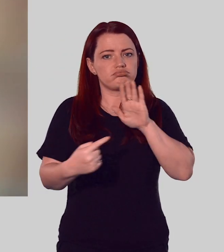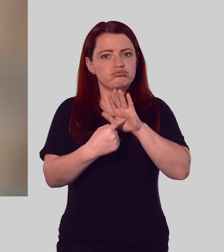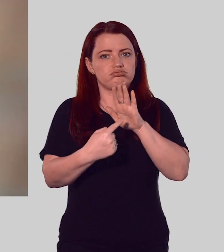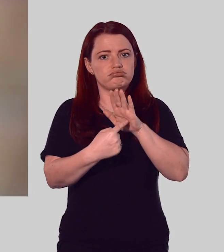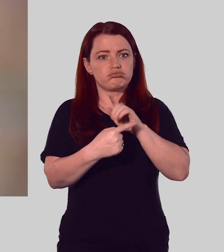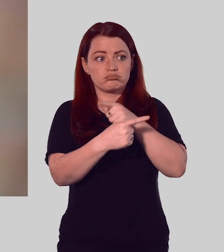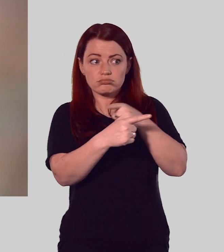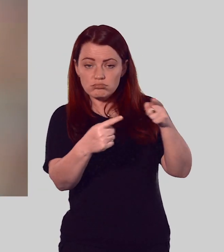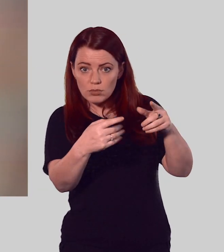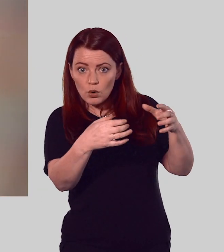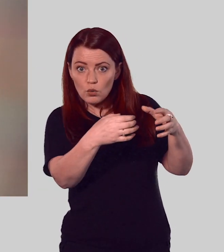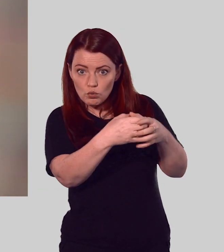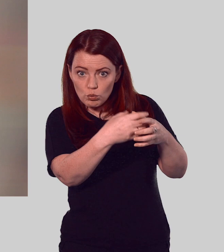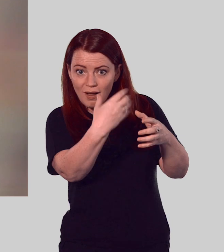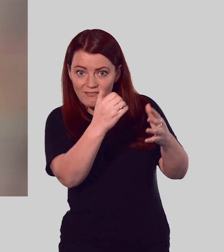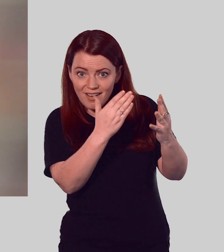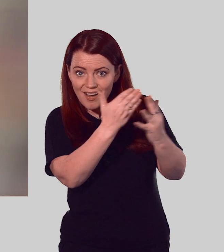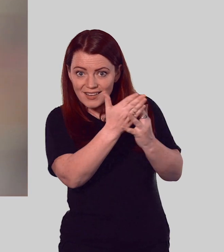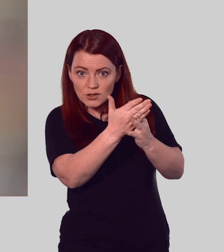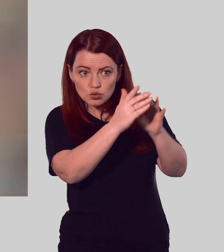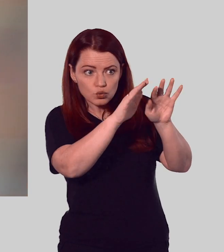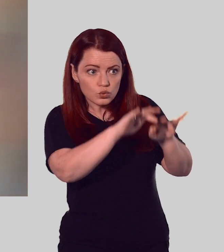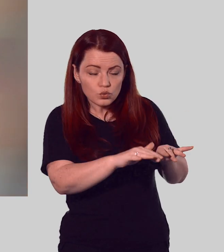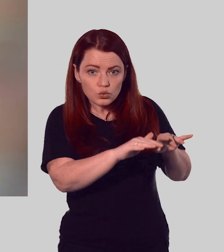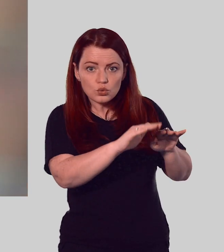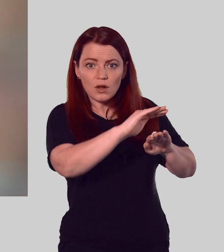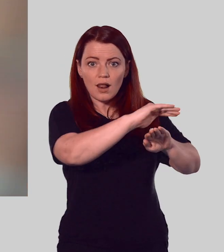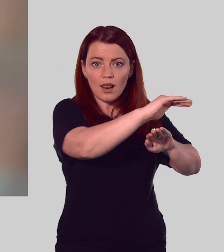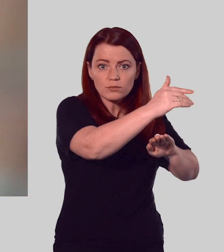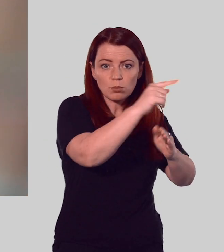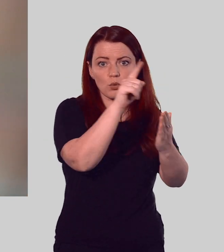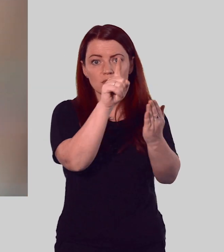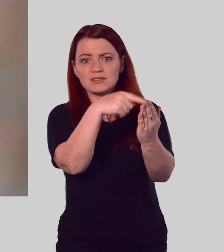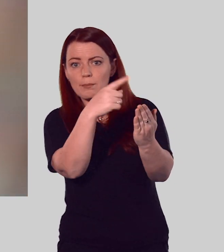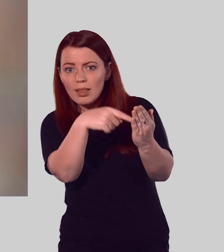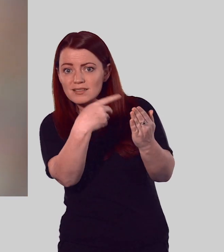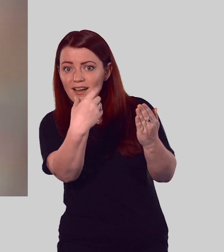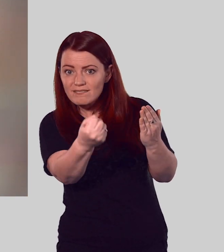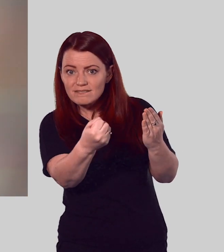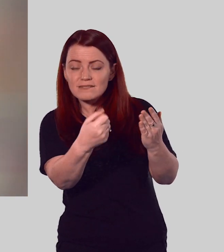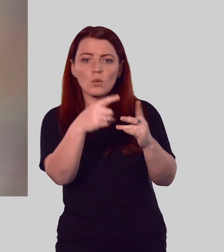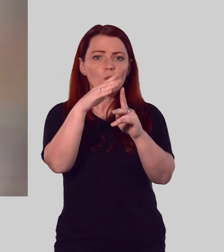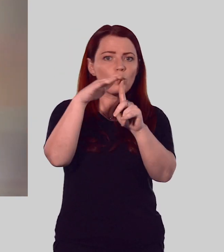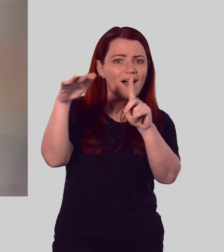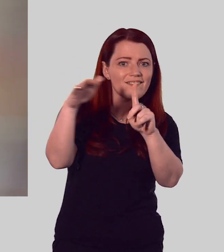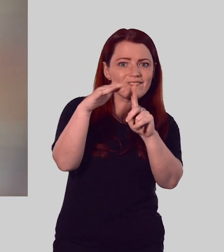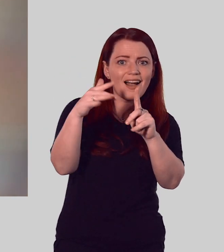group have access to a device, a laptop or tablet do they have wi-fi or data to access